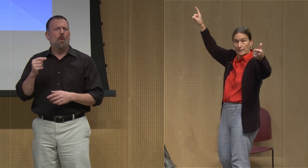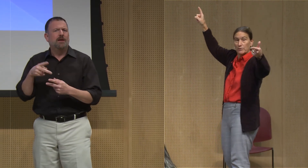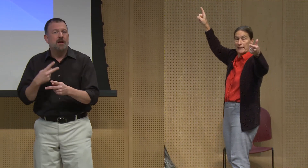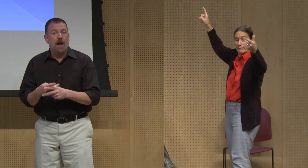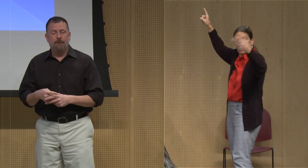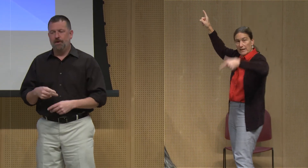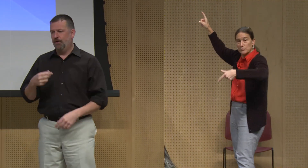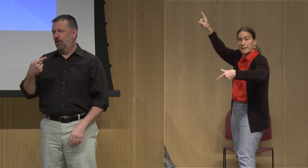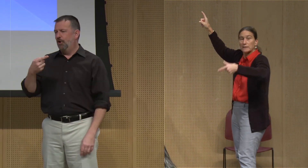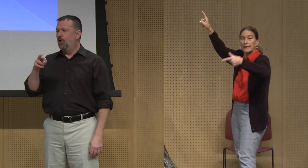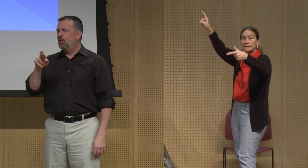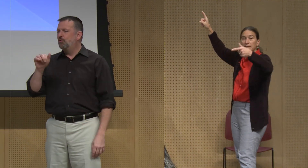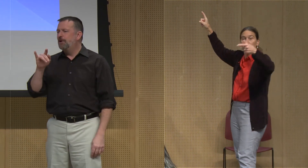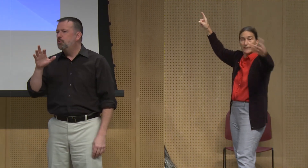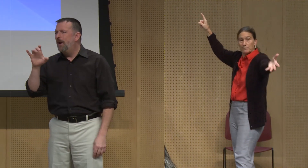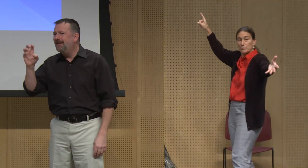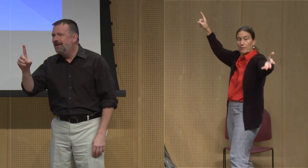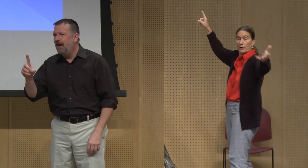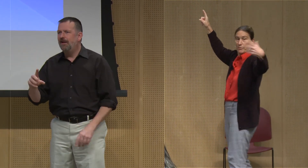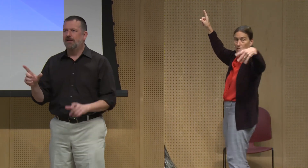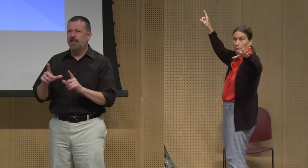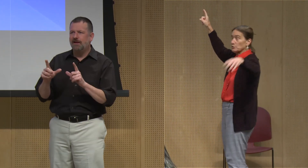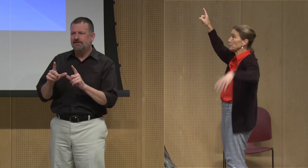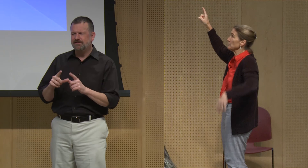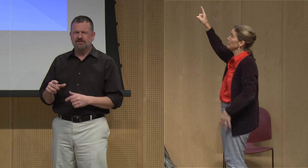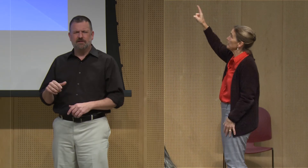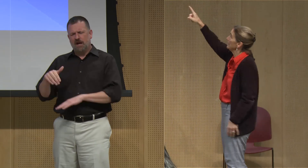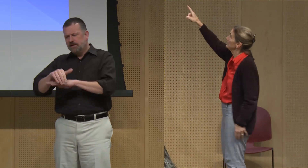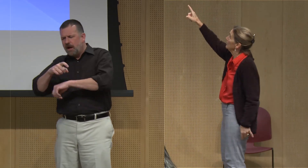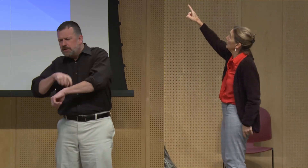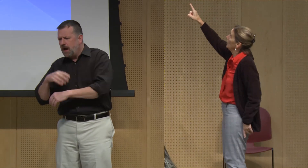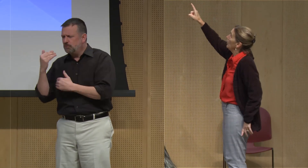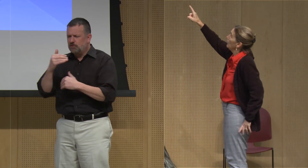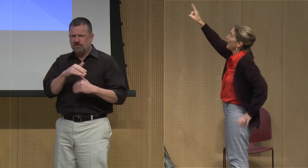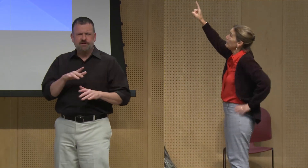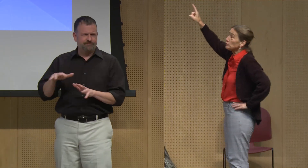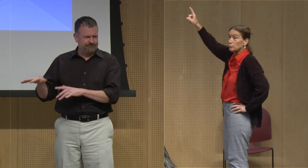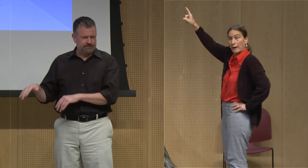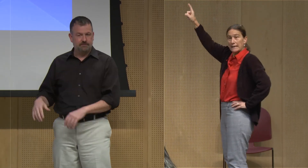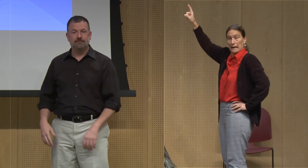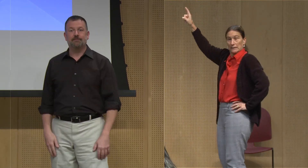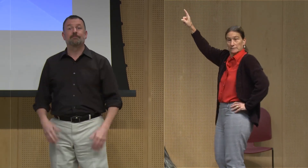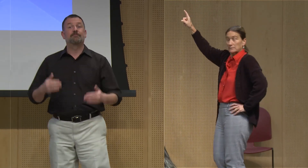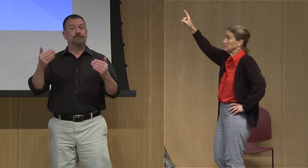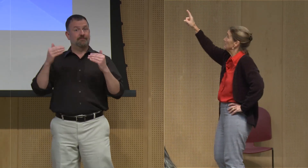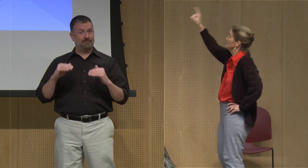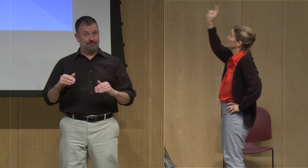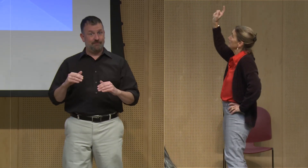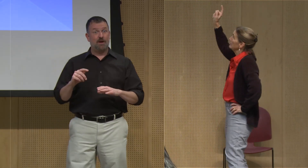YOU GONNA HAVE A GRADUATED LICENSE, YOU CAN'T BE DRI--THERE ARE OTHER RESTRICTIONS FOR TEENS. WE HAVE TRAINING.